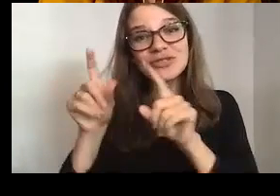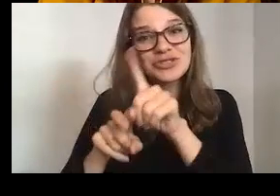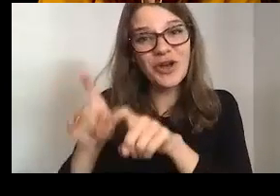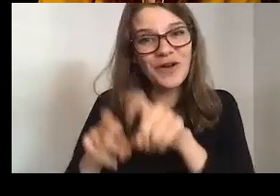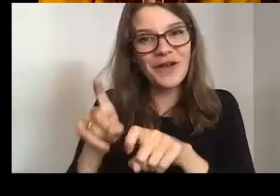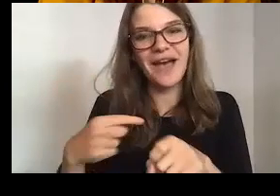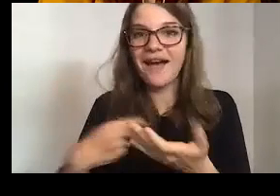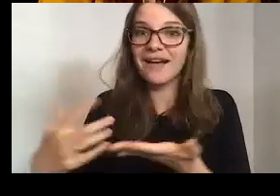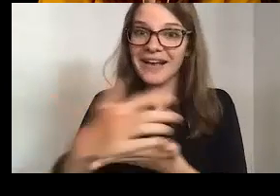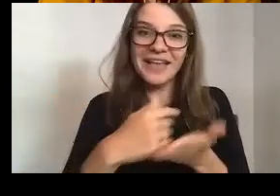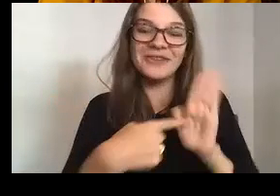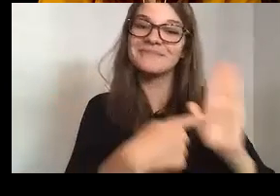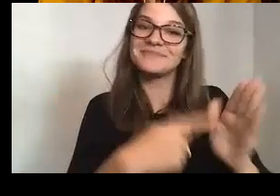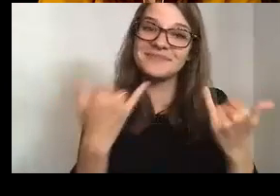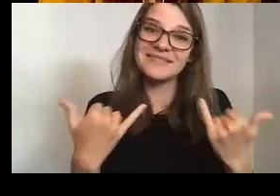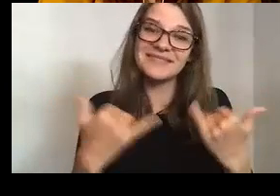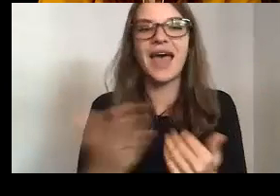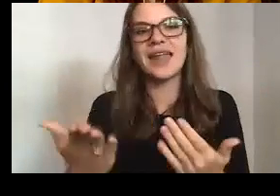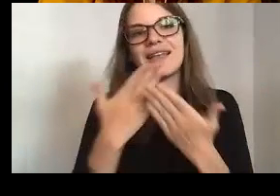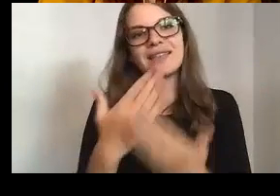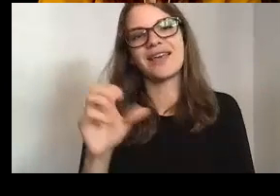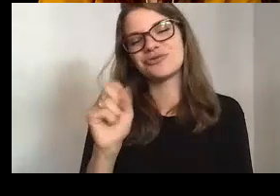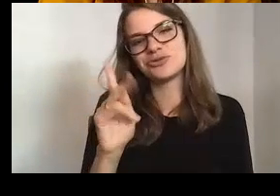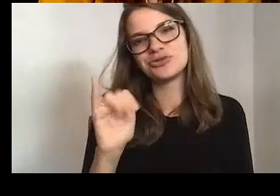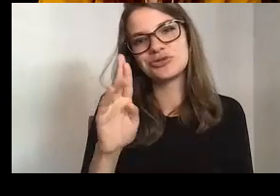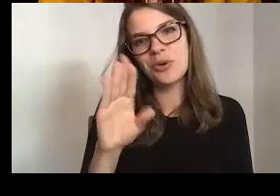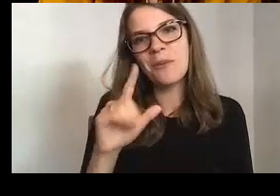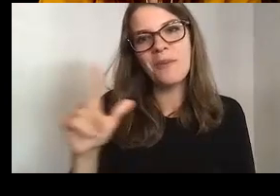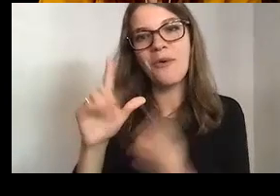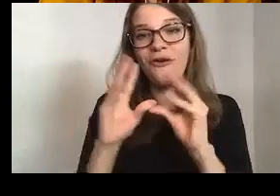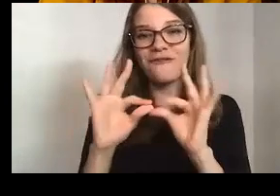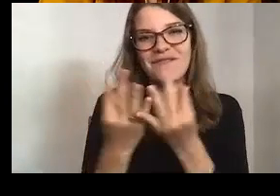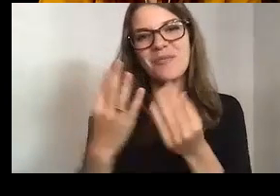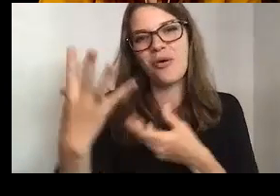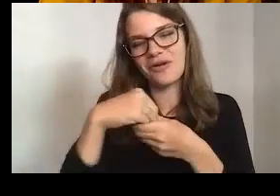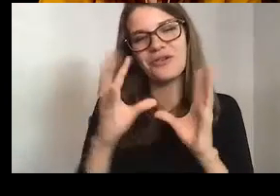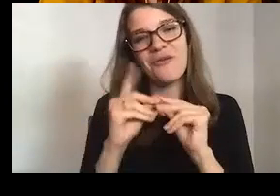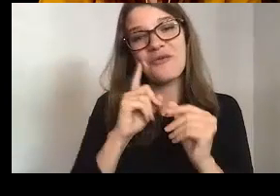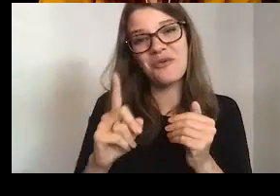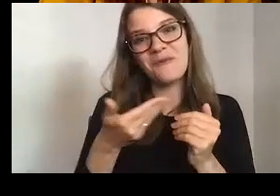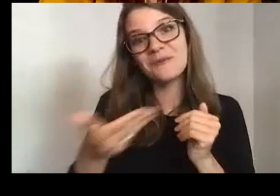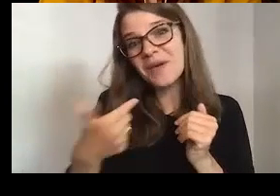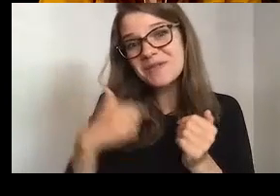able to share today and then also the Skirboll conference for having me today and I hope that